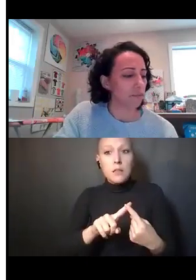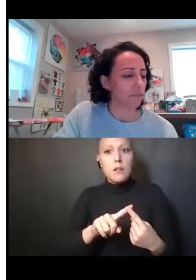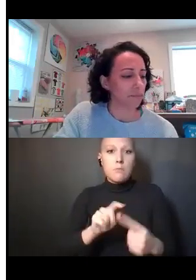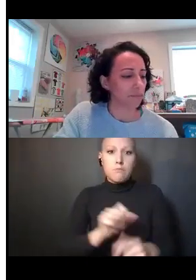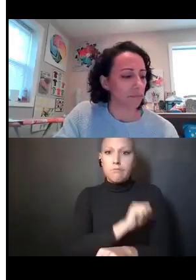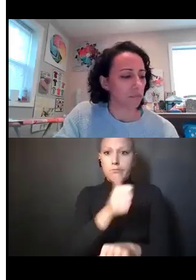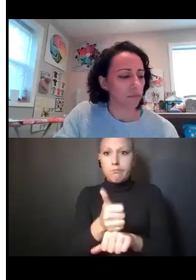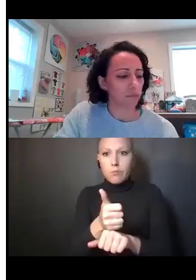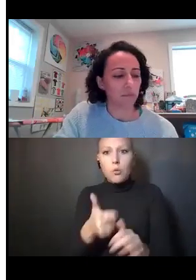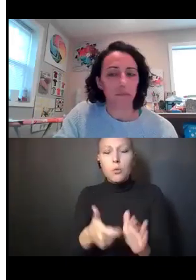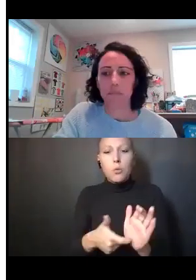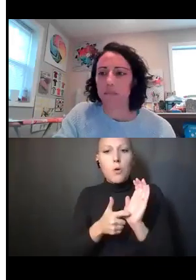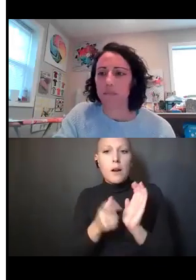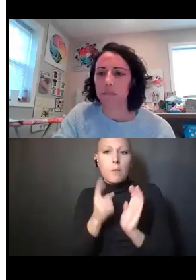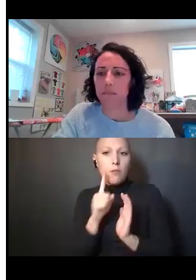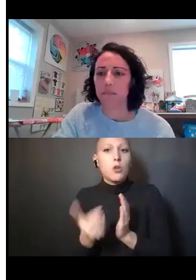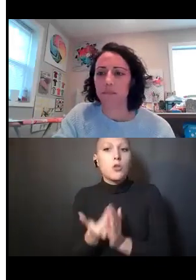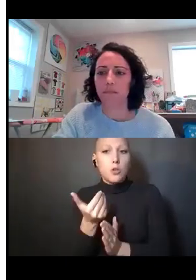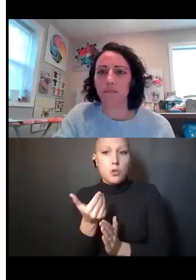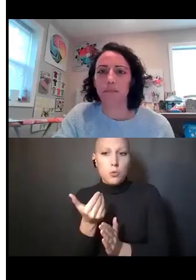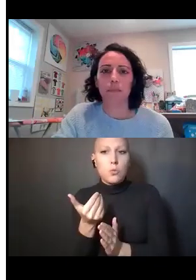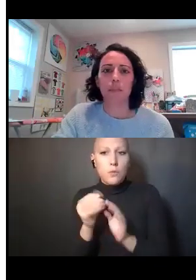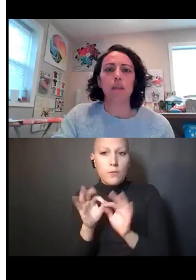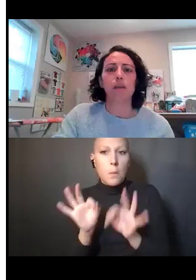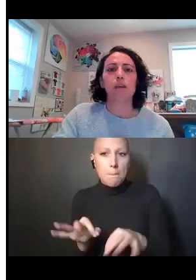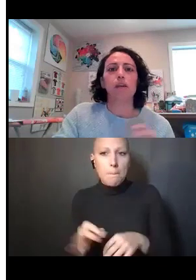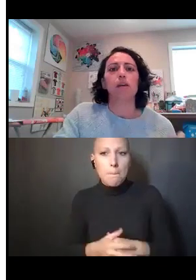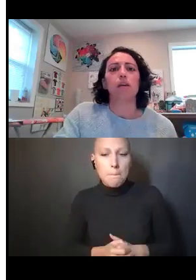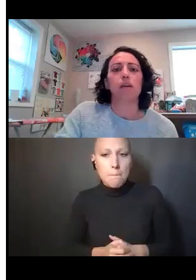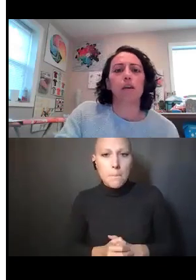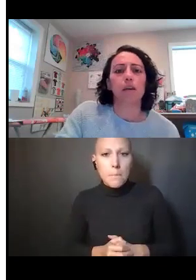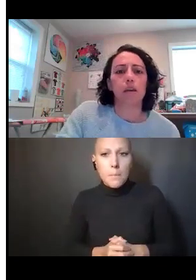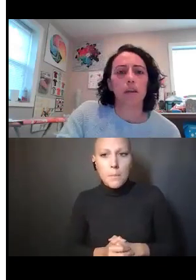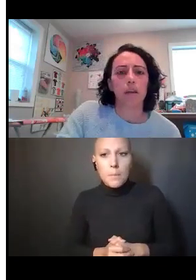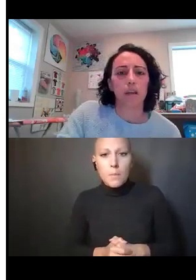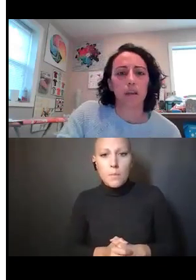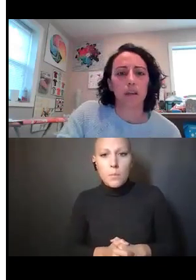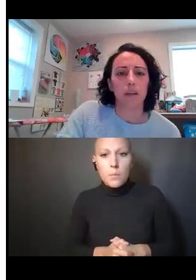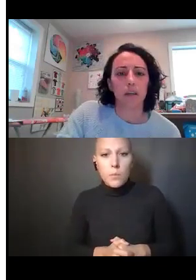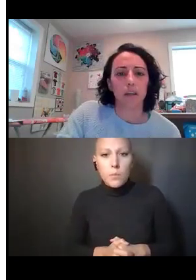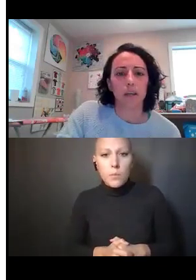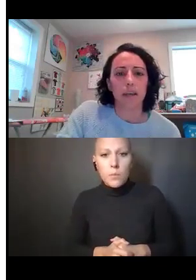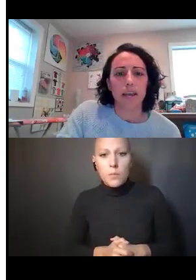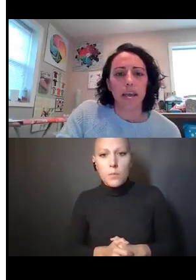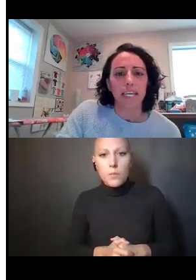Michelle Bulls: Yeah, it looks like